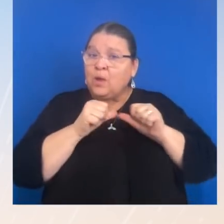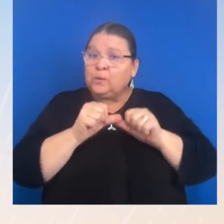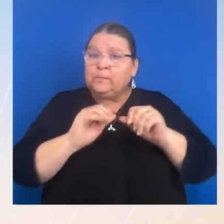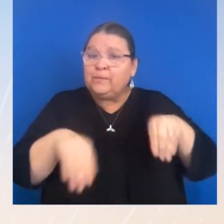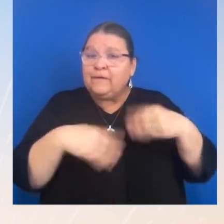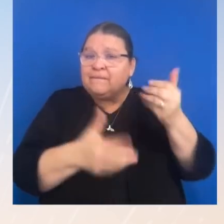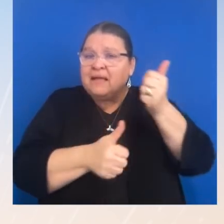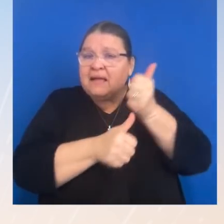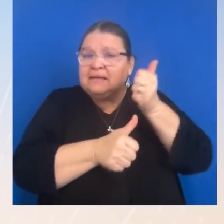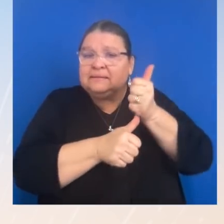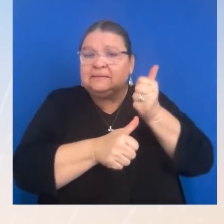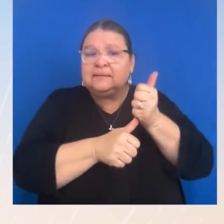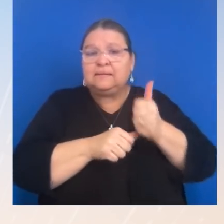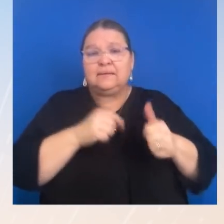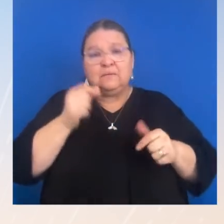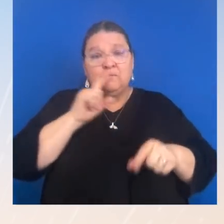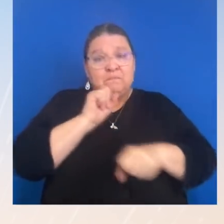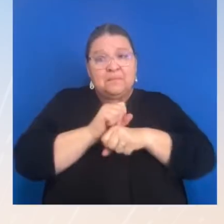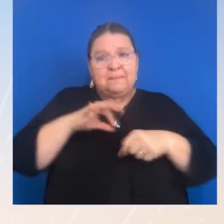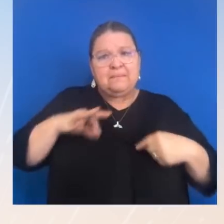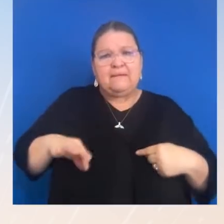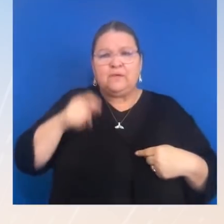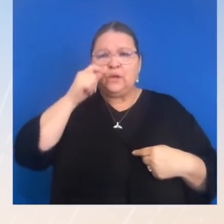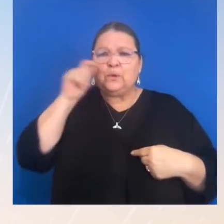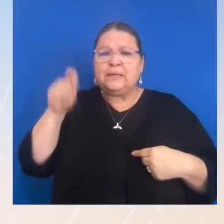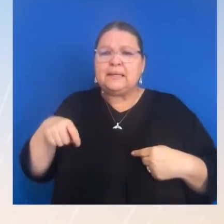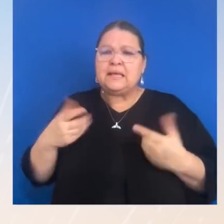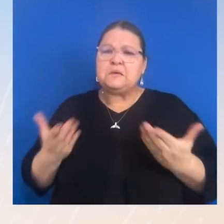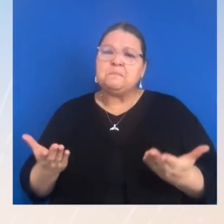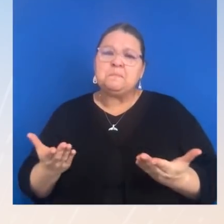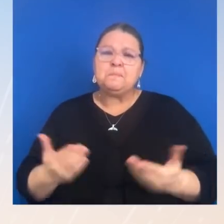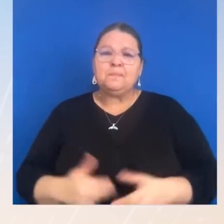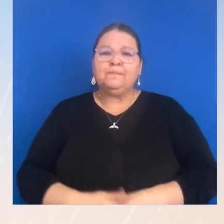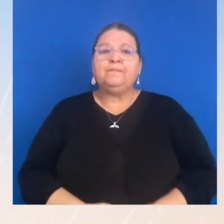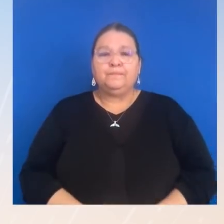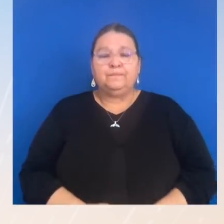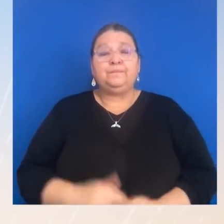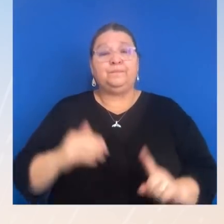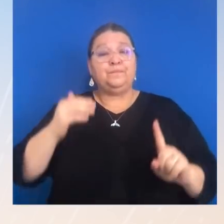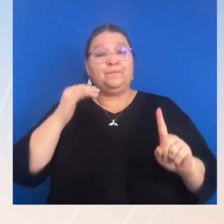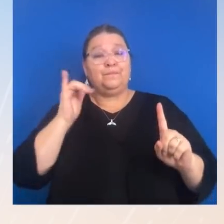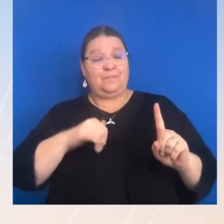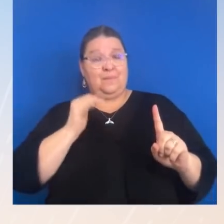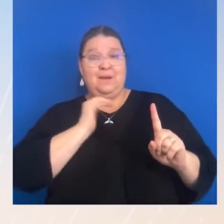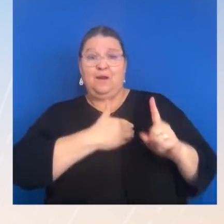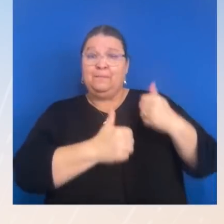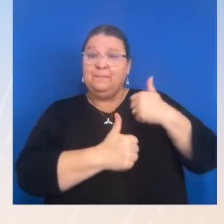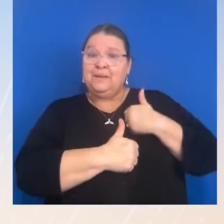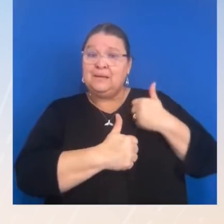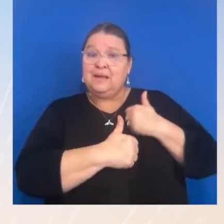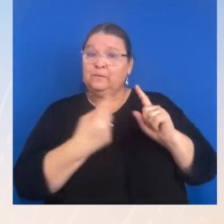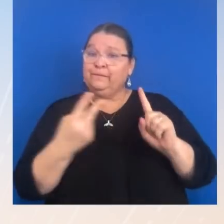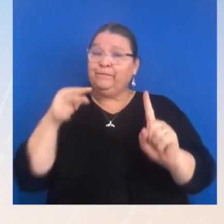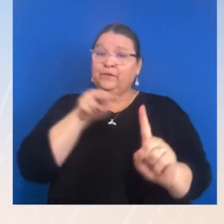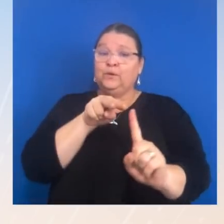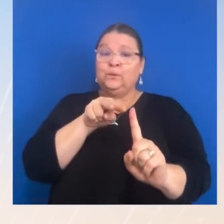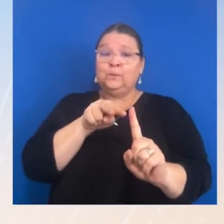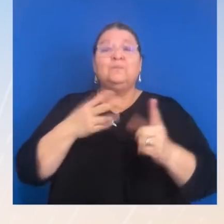and most useful to them in this moment? And our -- the assessment of our military has been that continuing to provide defensive assistance